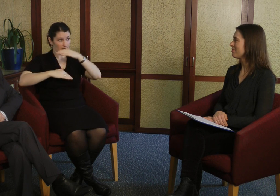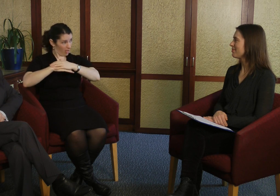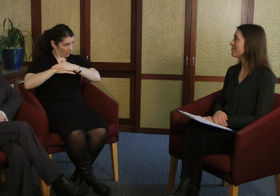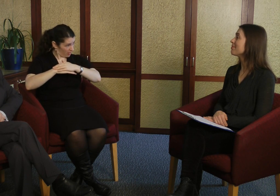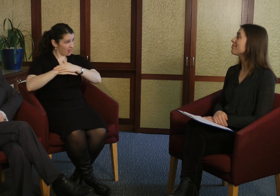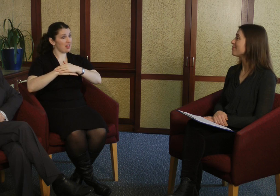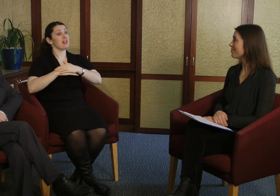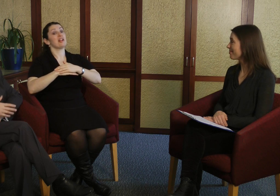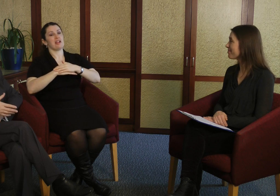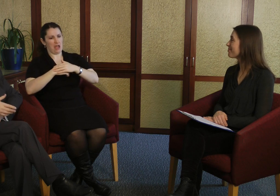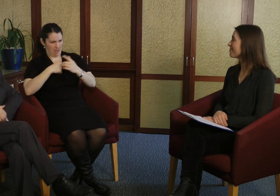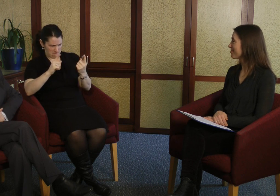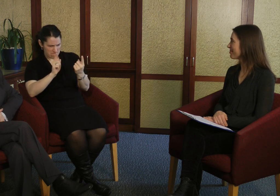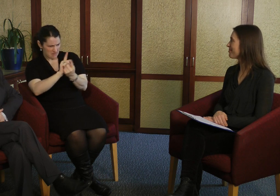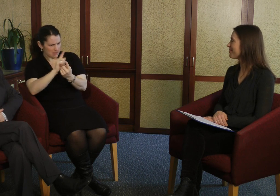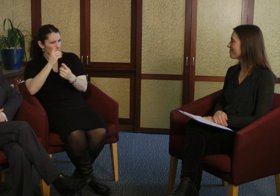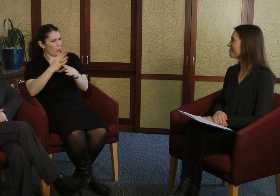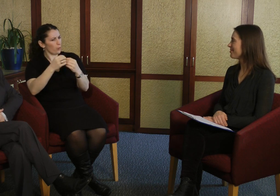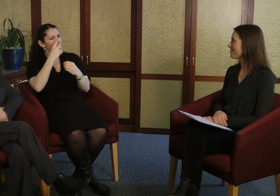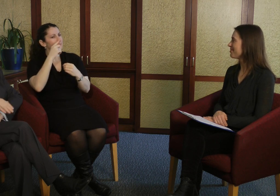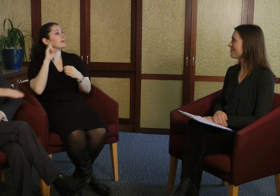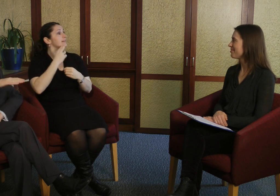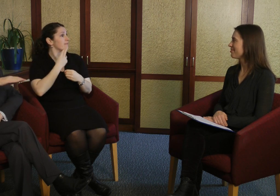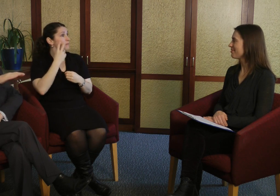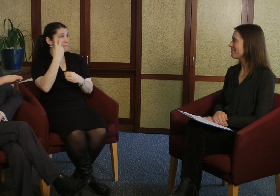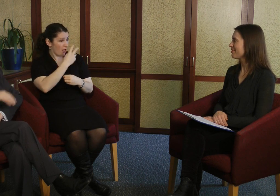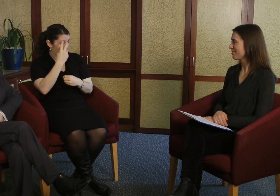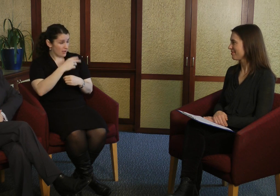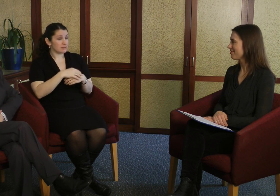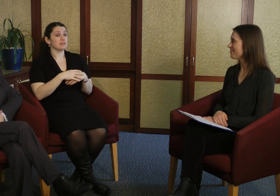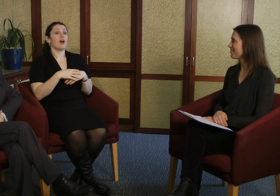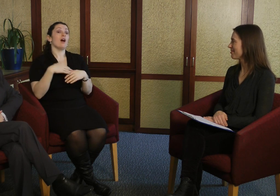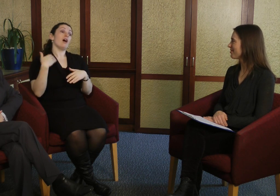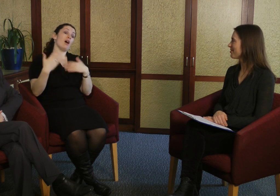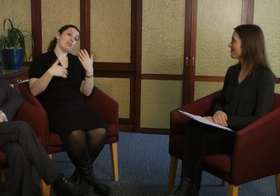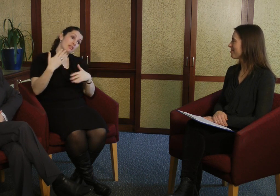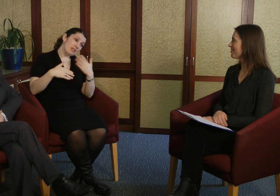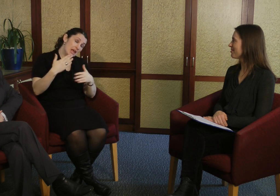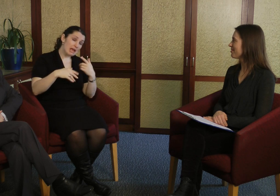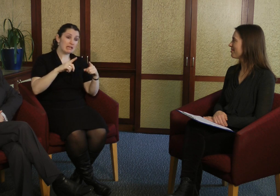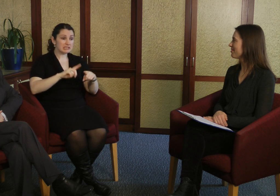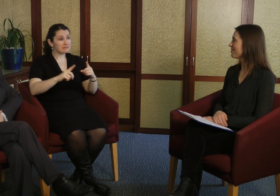with people who were Deafblind. And then I have done a variety of things in the public